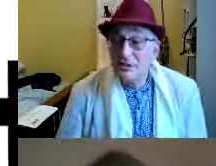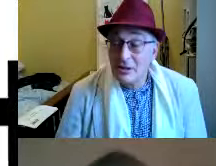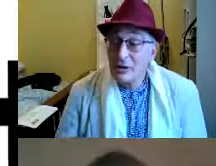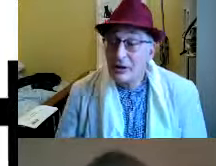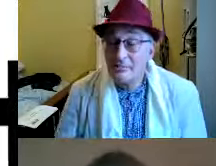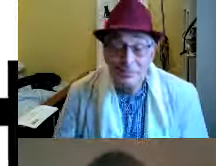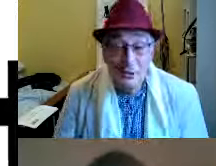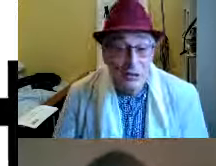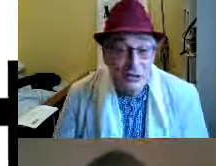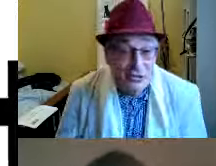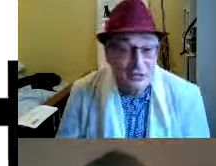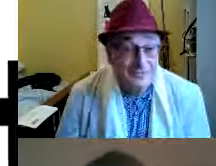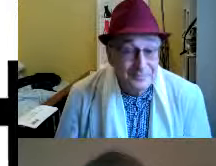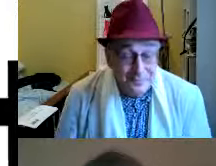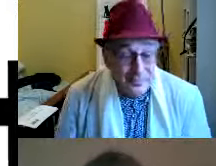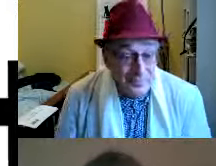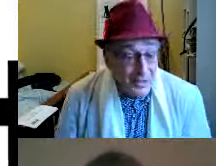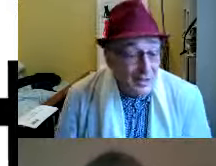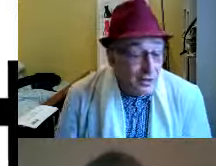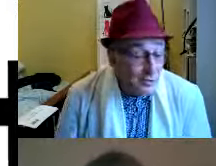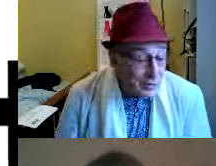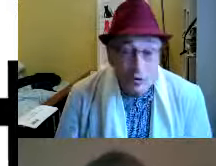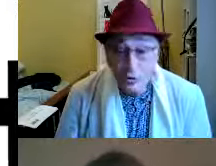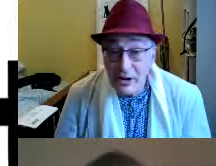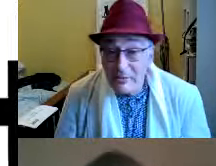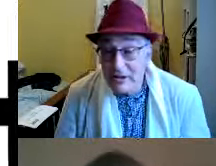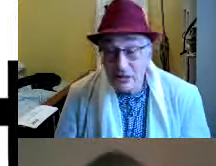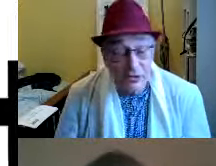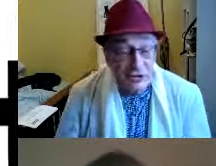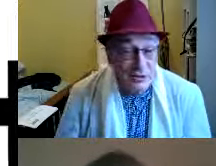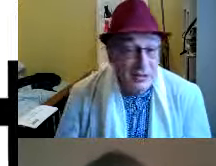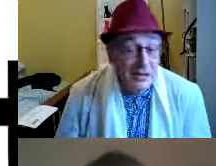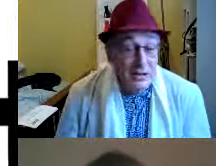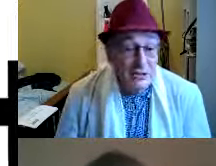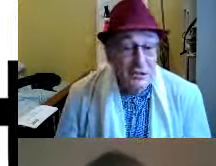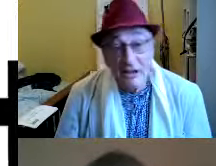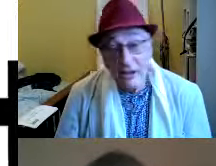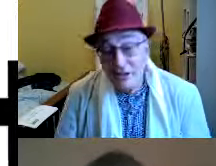and then we'll come to questions because we've got 20 minutes or so so the legacy